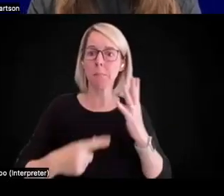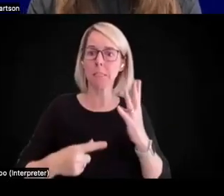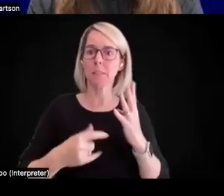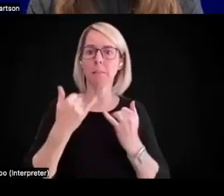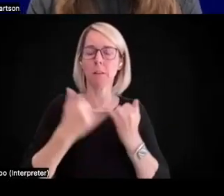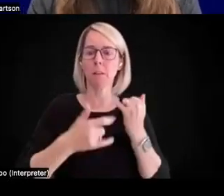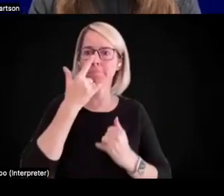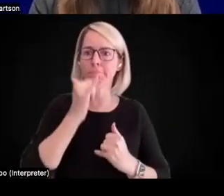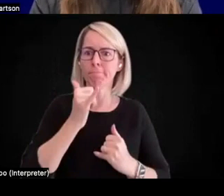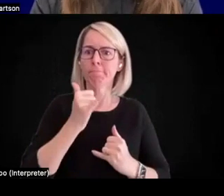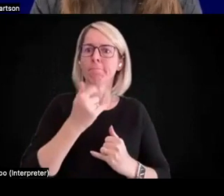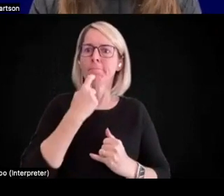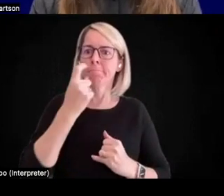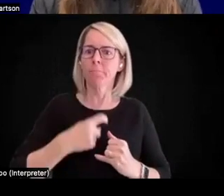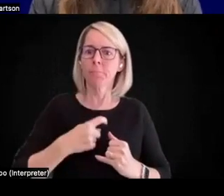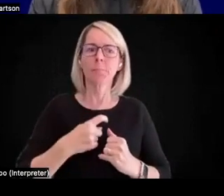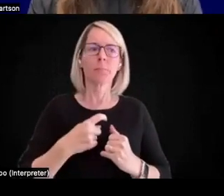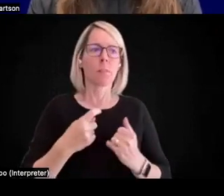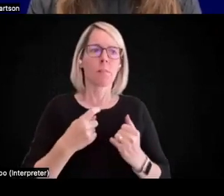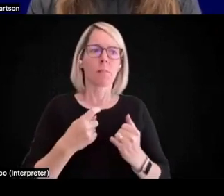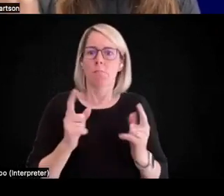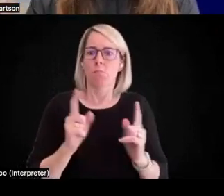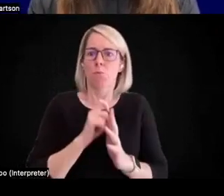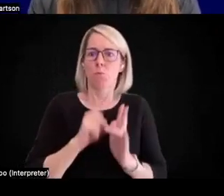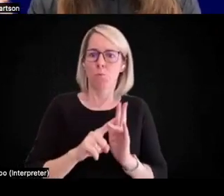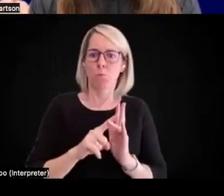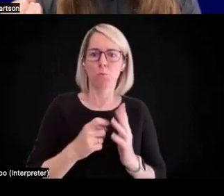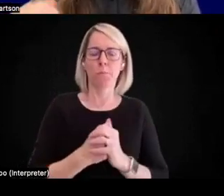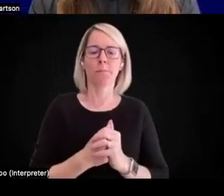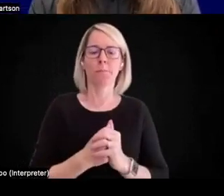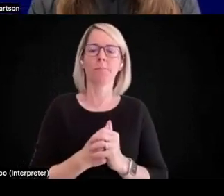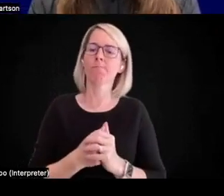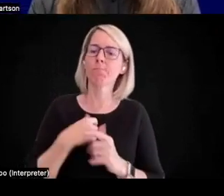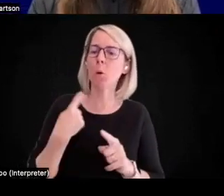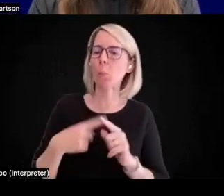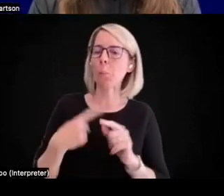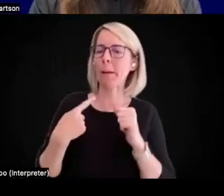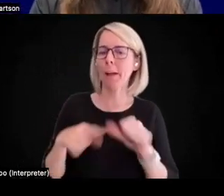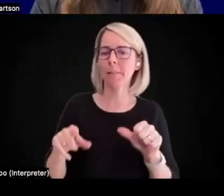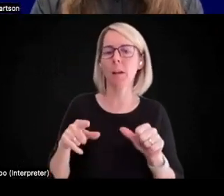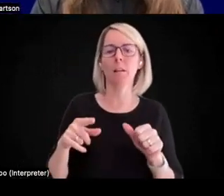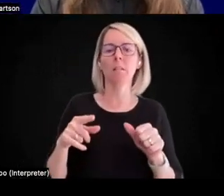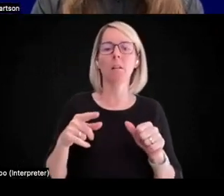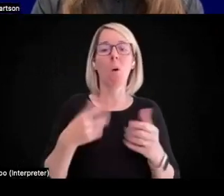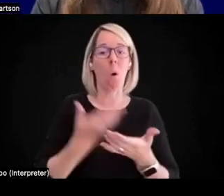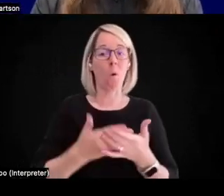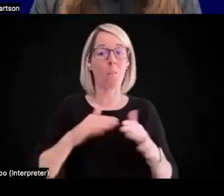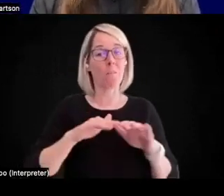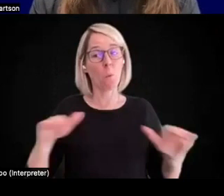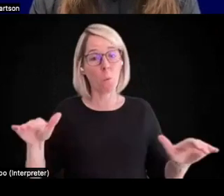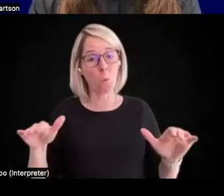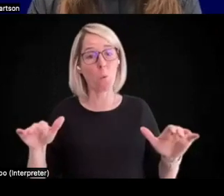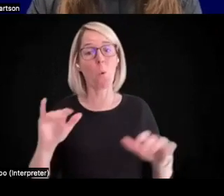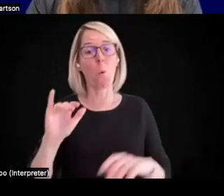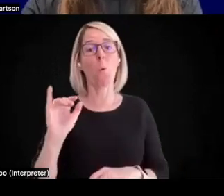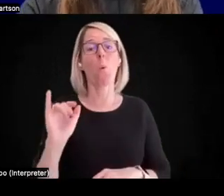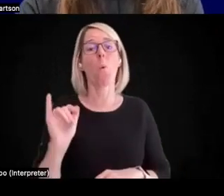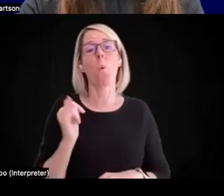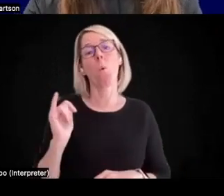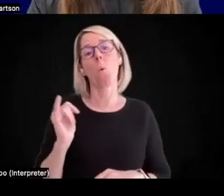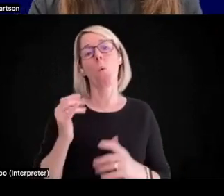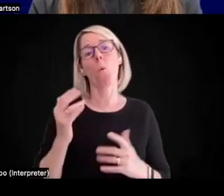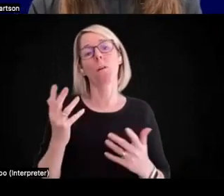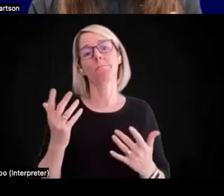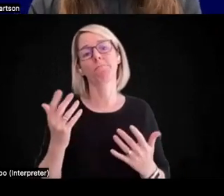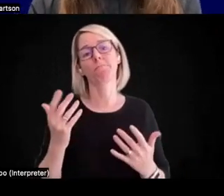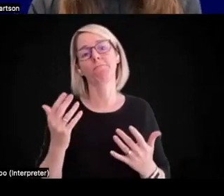My very quick answer is sometimes getting them on the floor or giving them a little